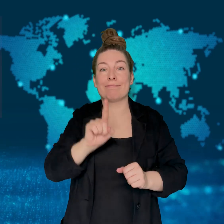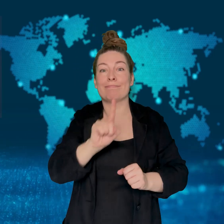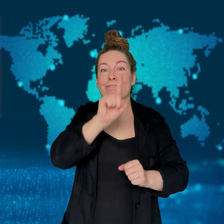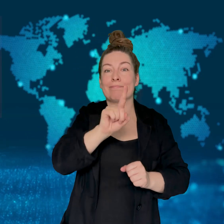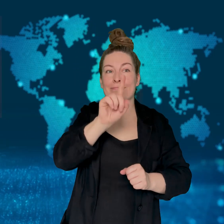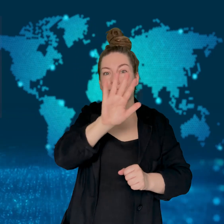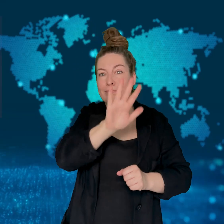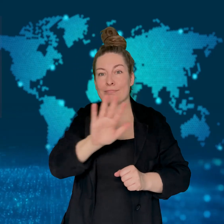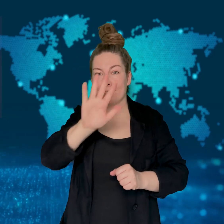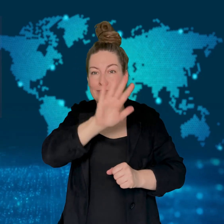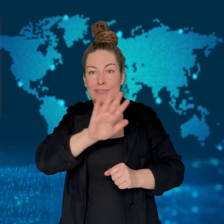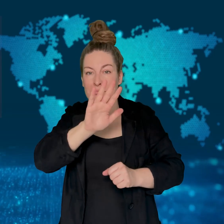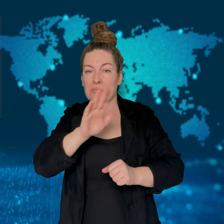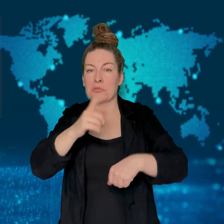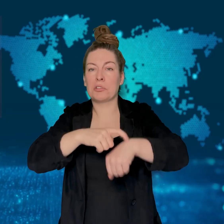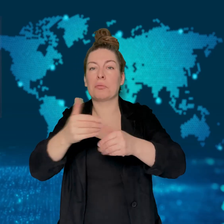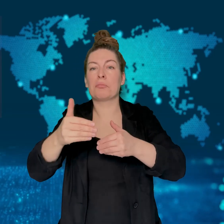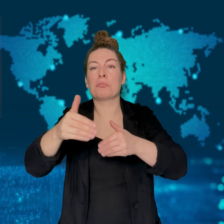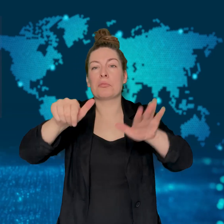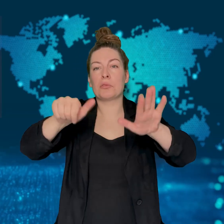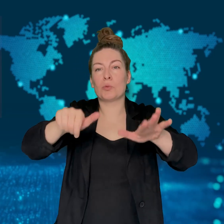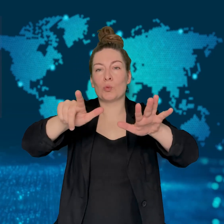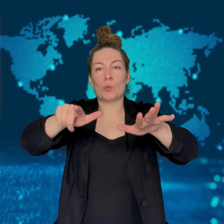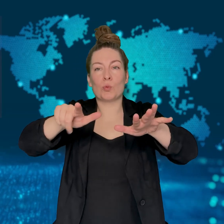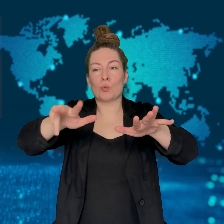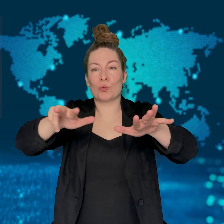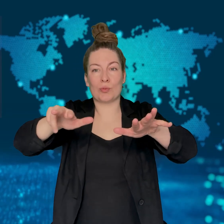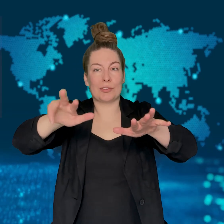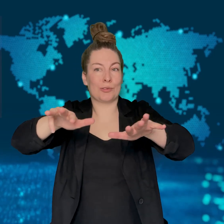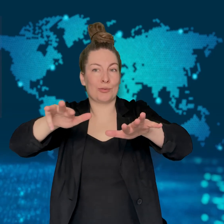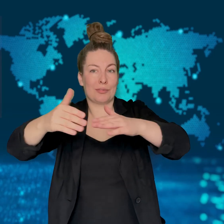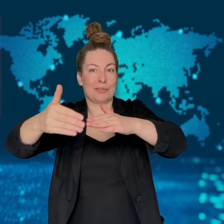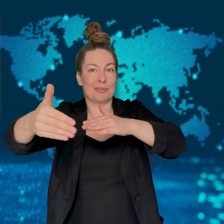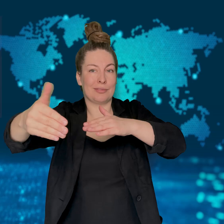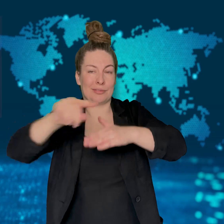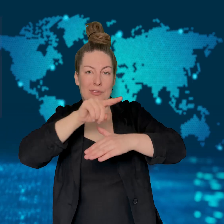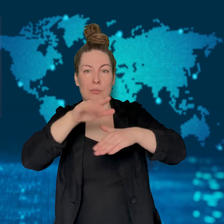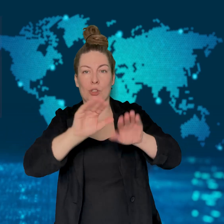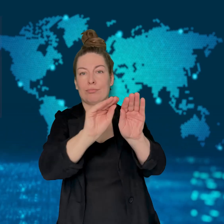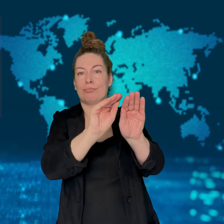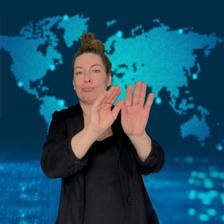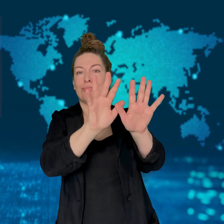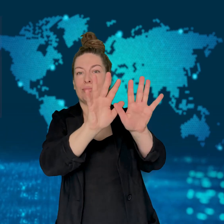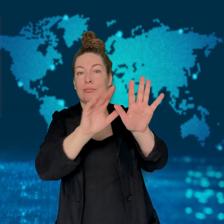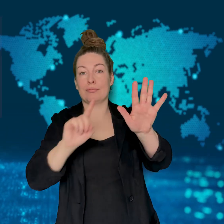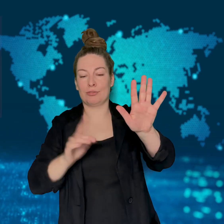Dengue early in the year and cases rise